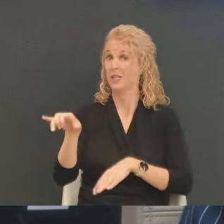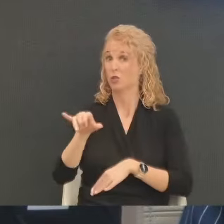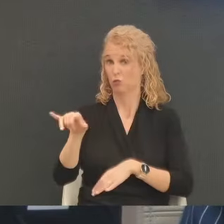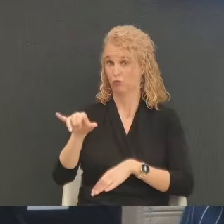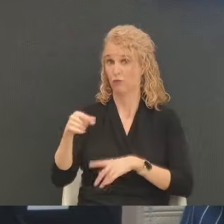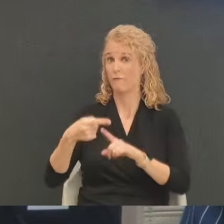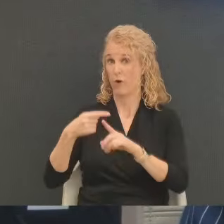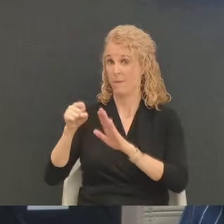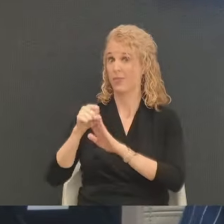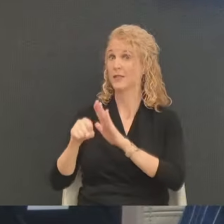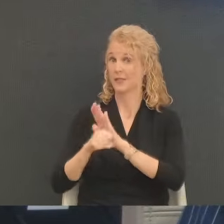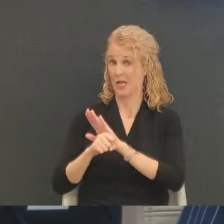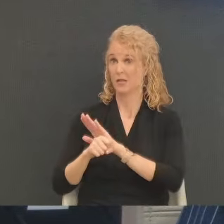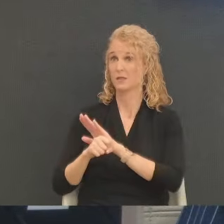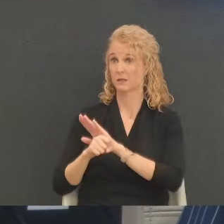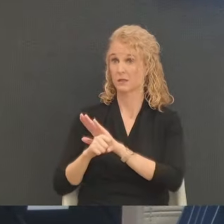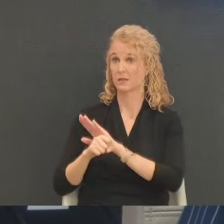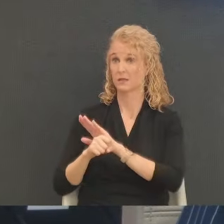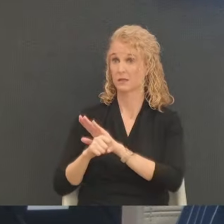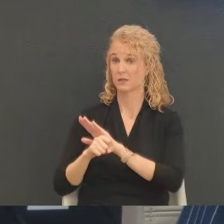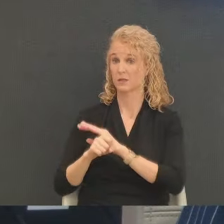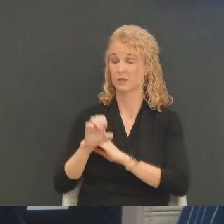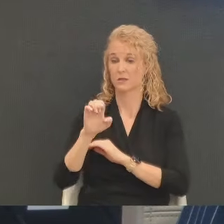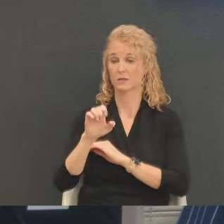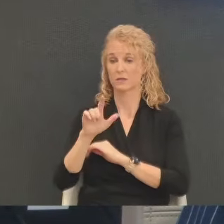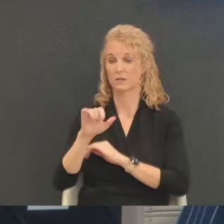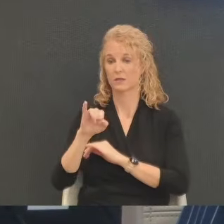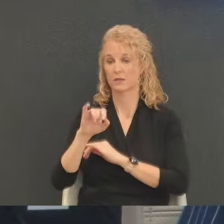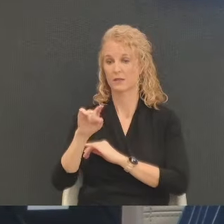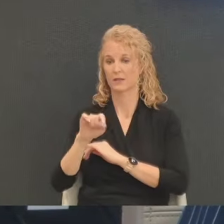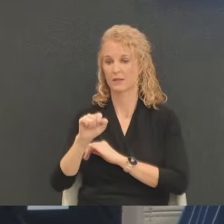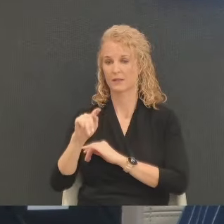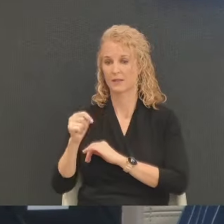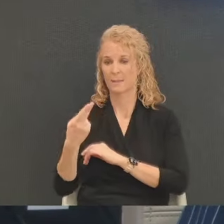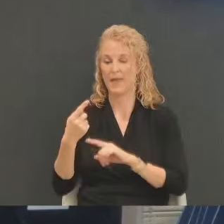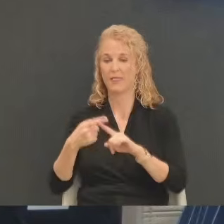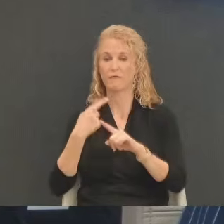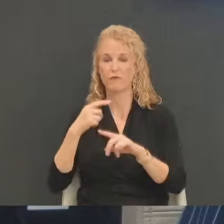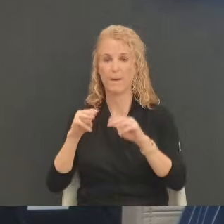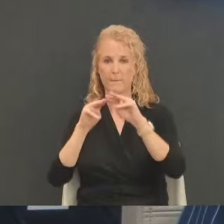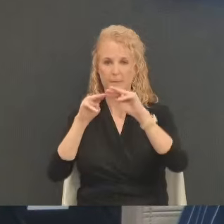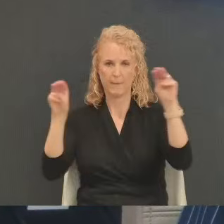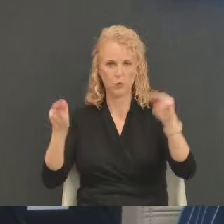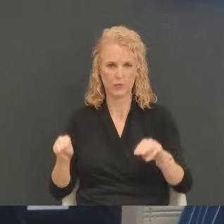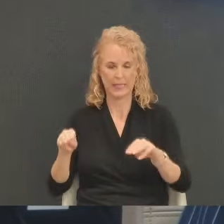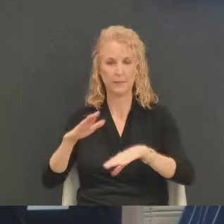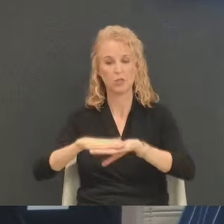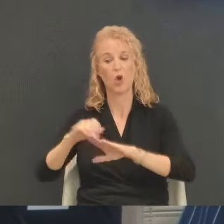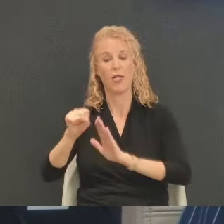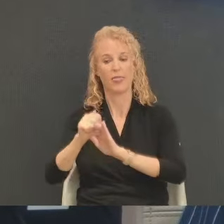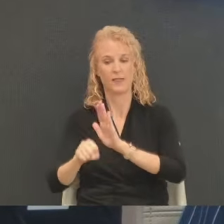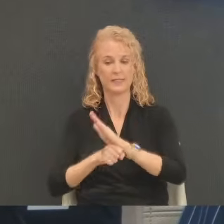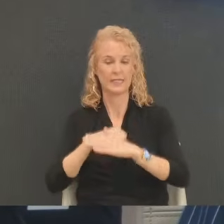So, um, Elizabeth from the union terminals on the state committee that deals with the funding and